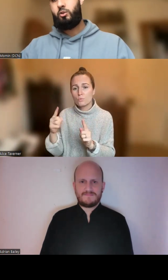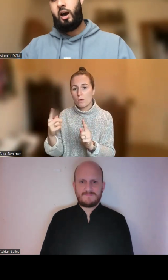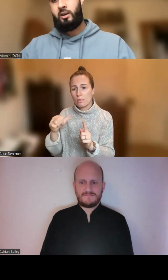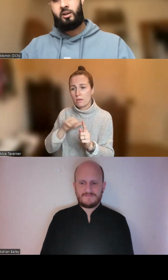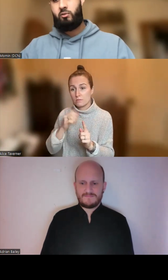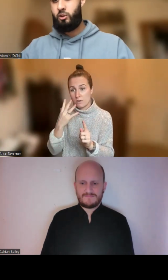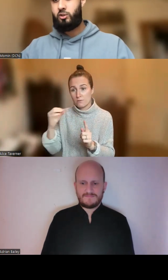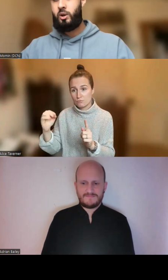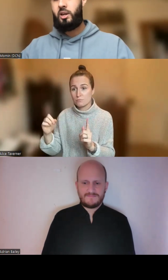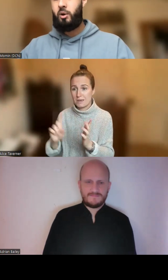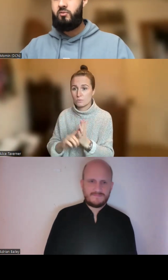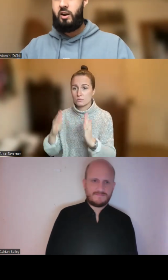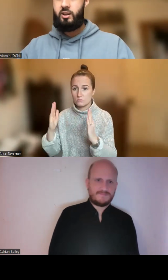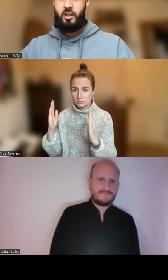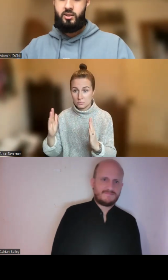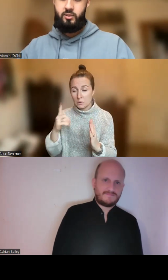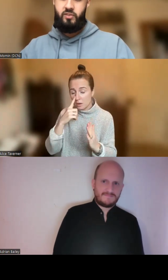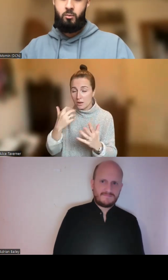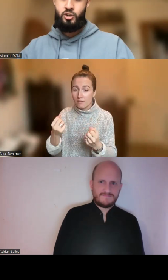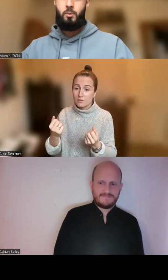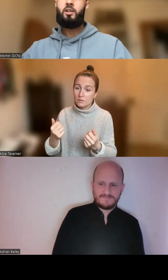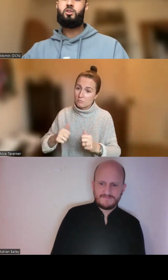You can get results quicker, but it very much depends